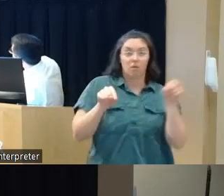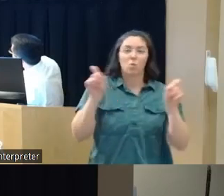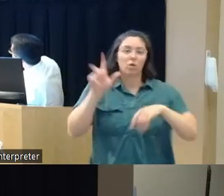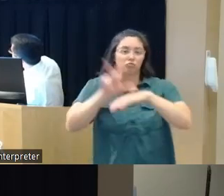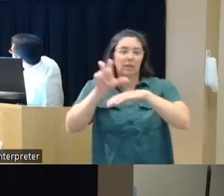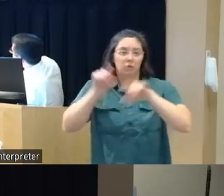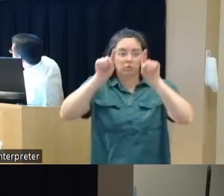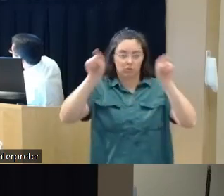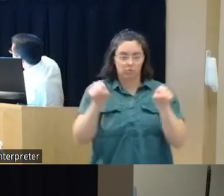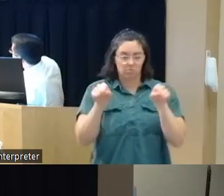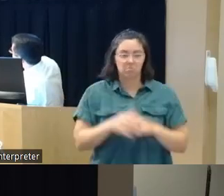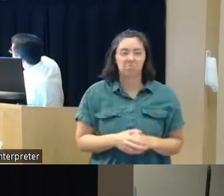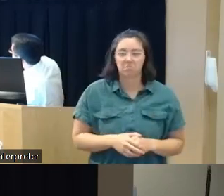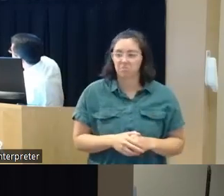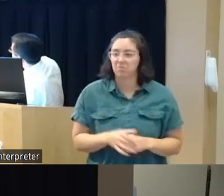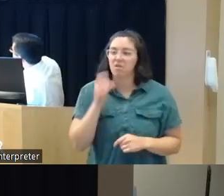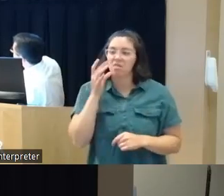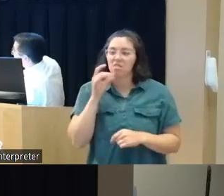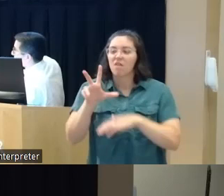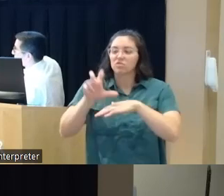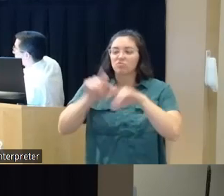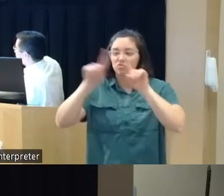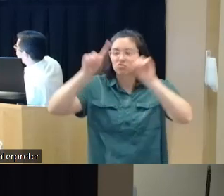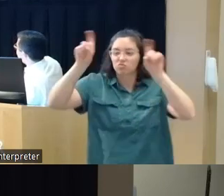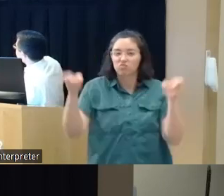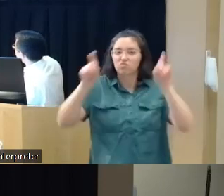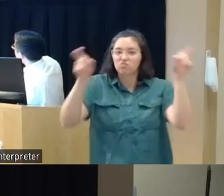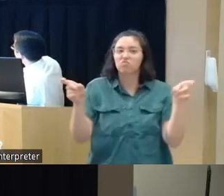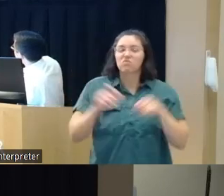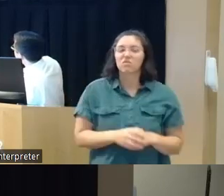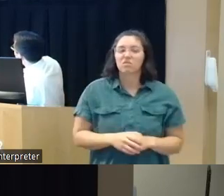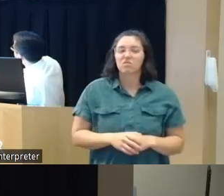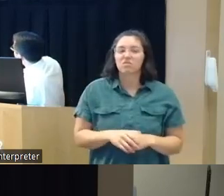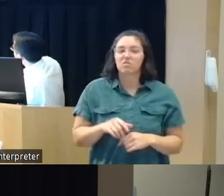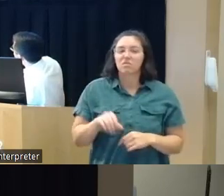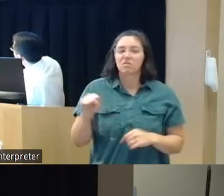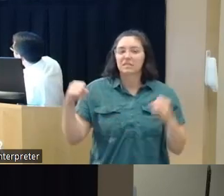are located and this is the outer plexiform layer which is a synaptic layer we were talking about